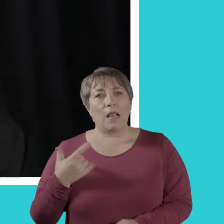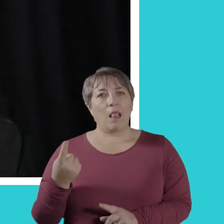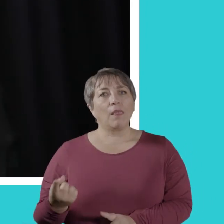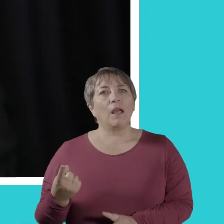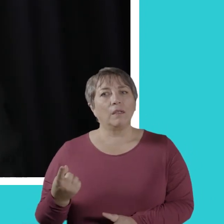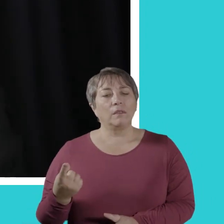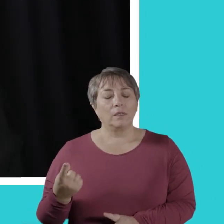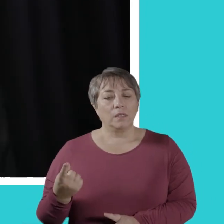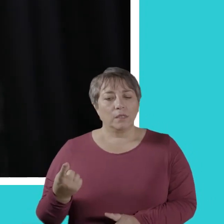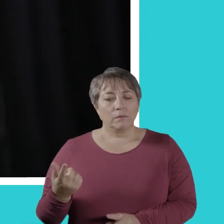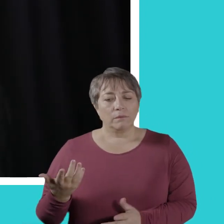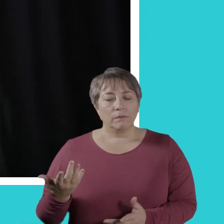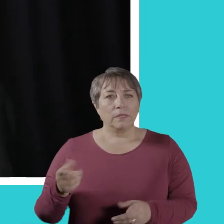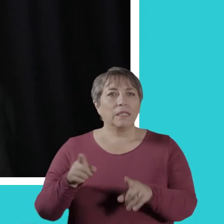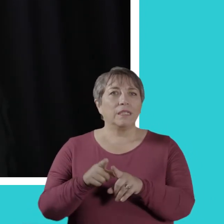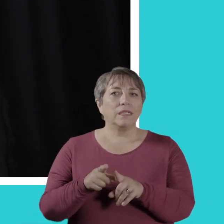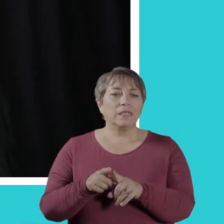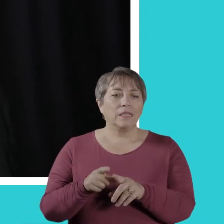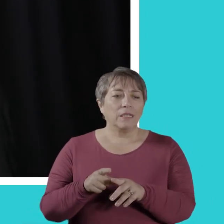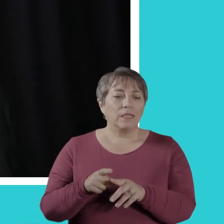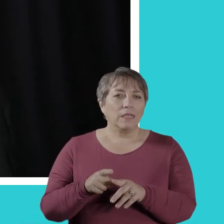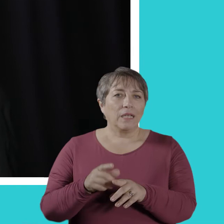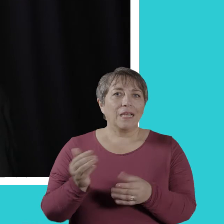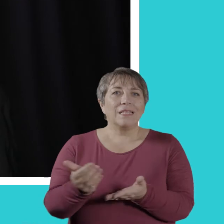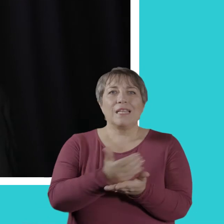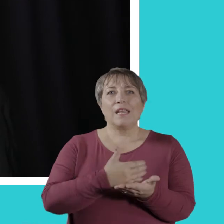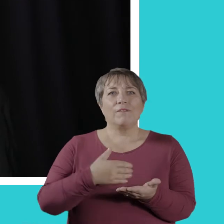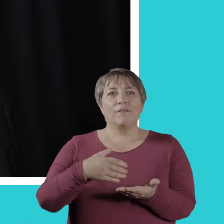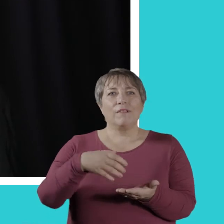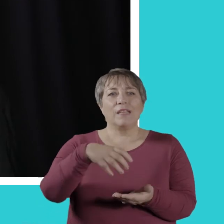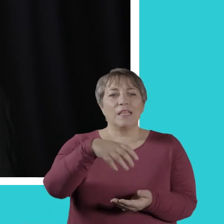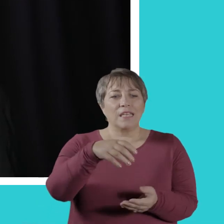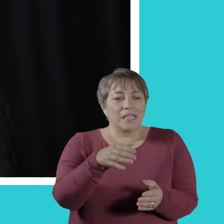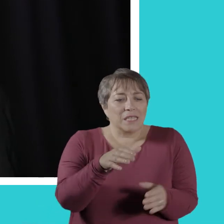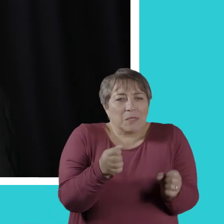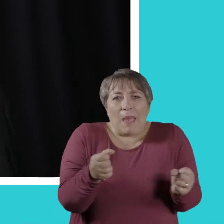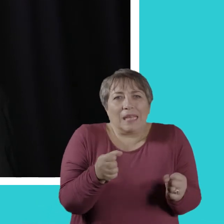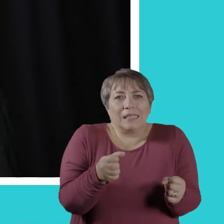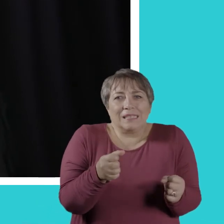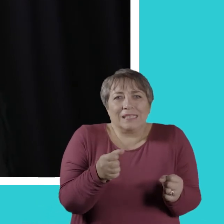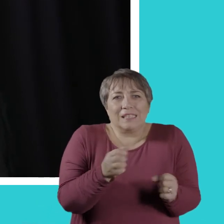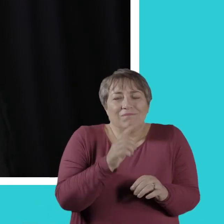safe spaces. It's a very unachievable ideal for many of us you know. But we can have brave